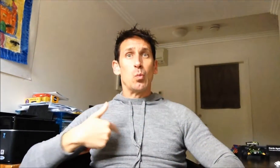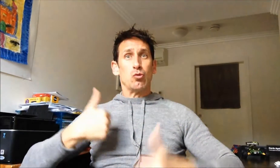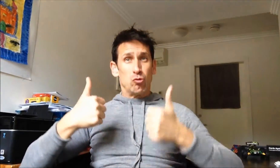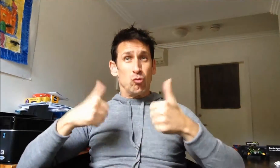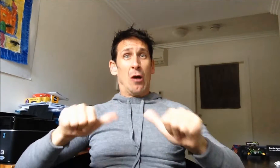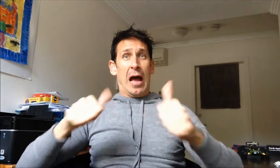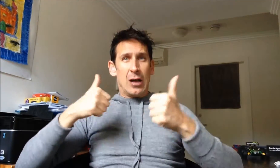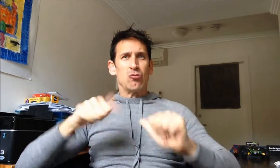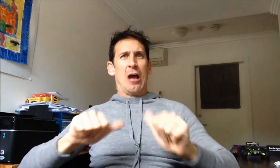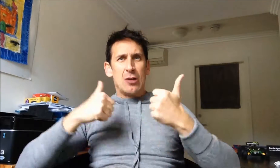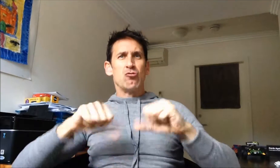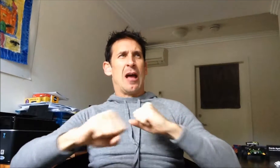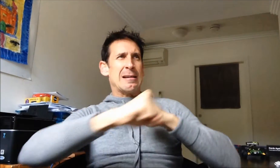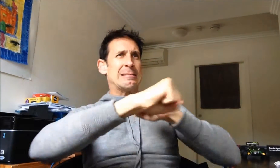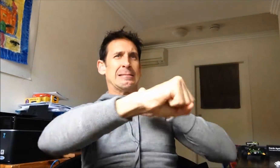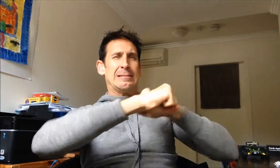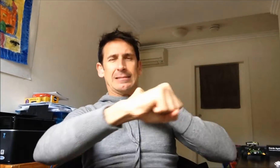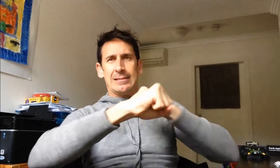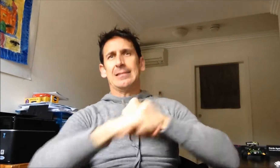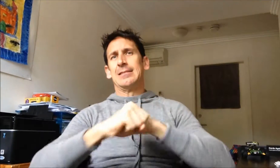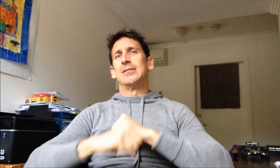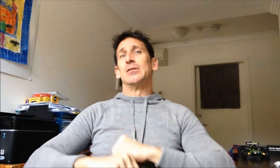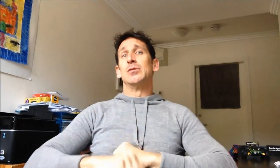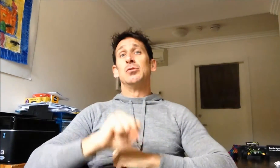We have tried very hard to promote this campaign in the wider community.